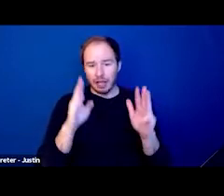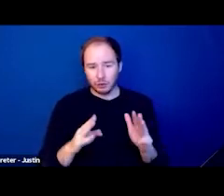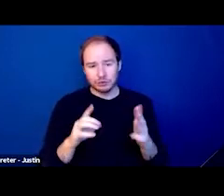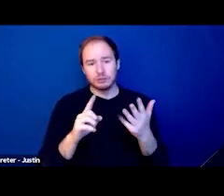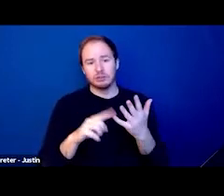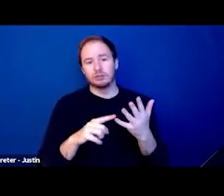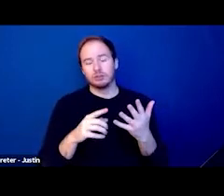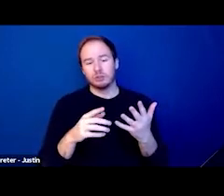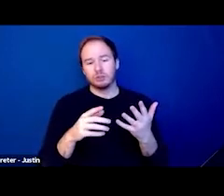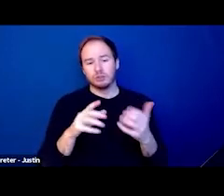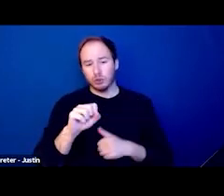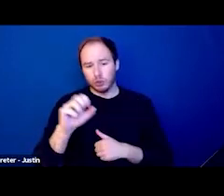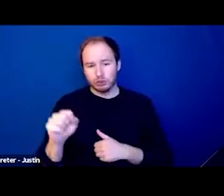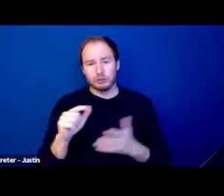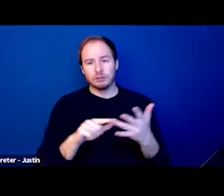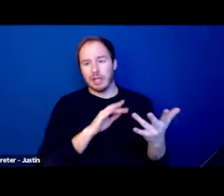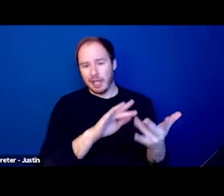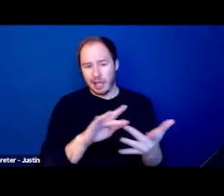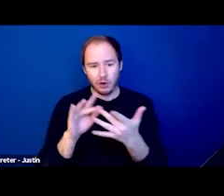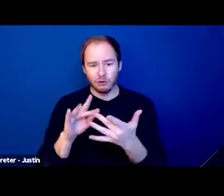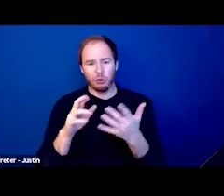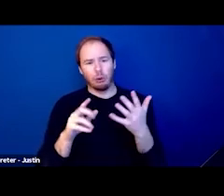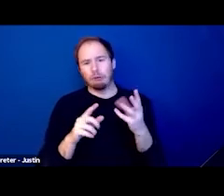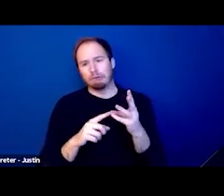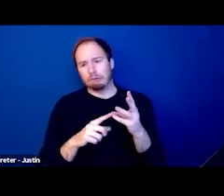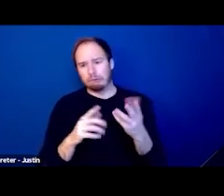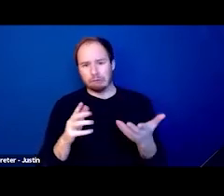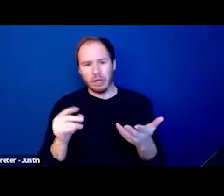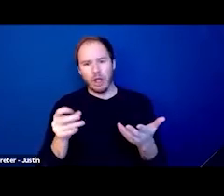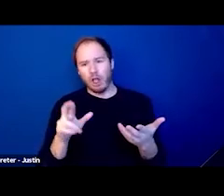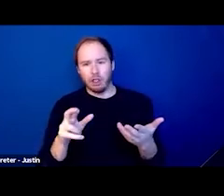or if you know, you feel like those don't quite describe there's an other option in the poll.